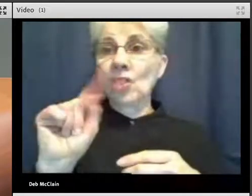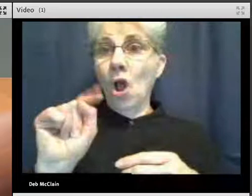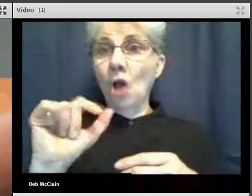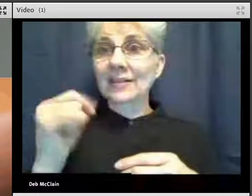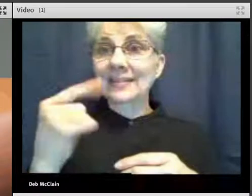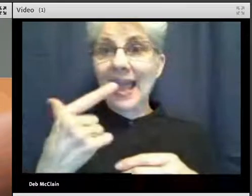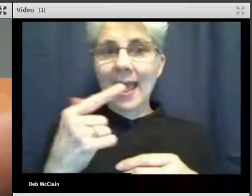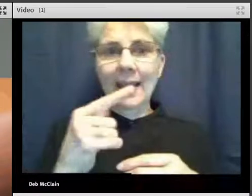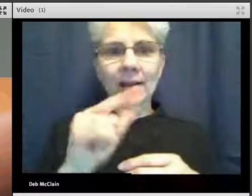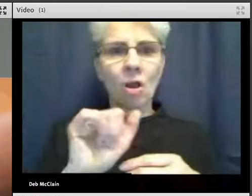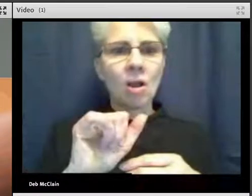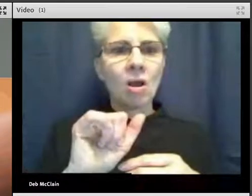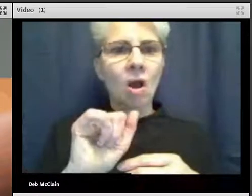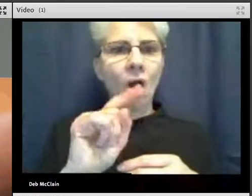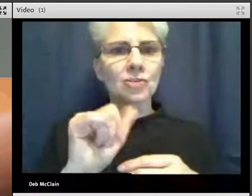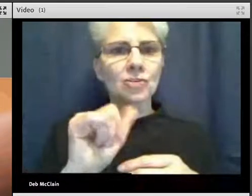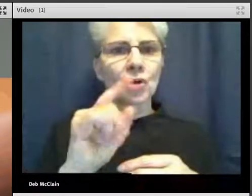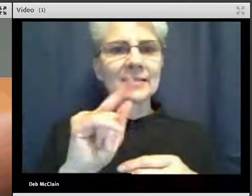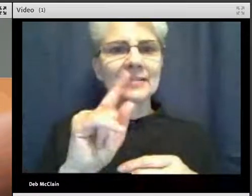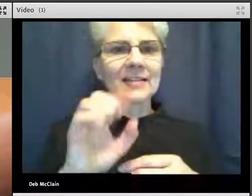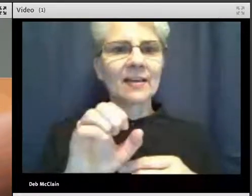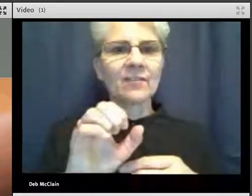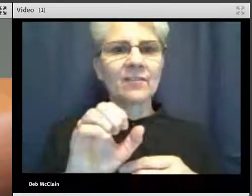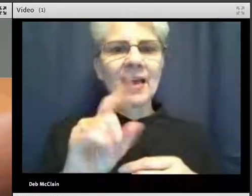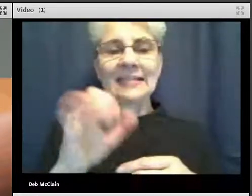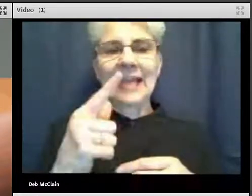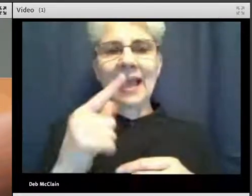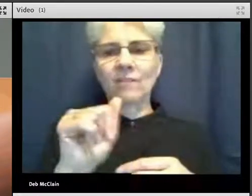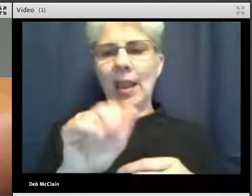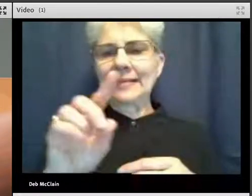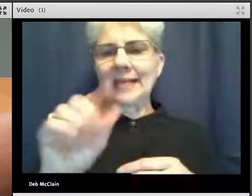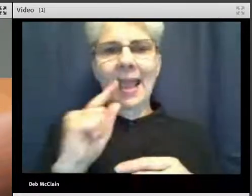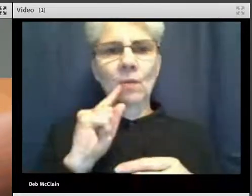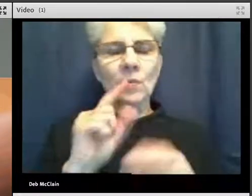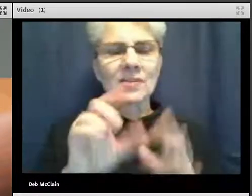they had alternative tag for ADA as the description -- as their description for every image.